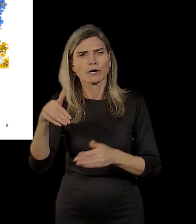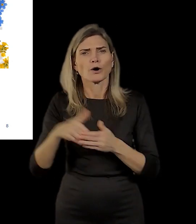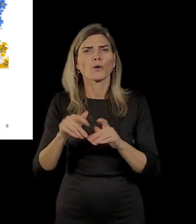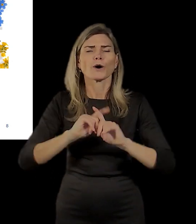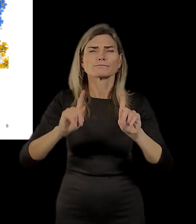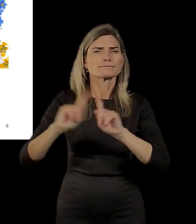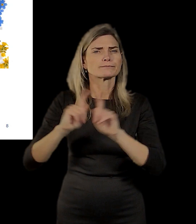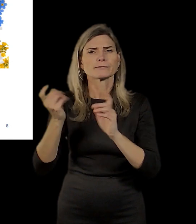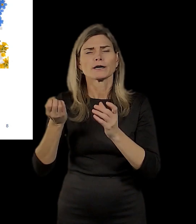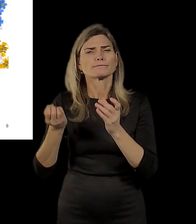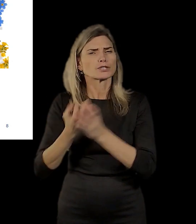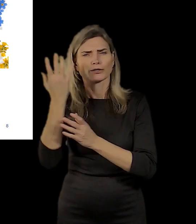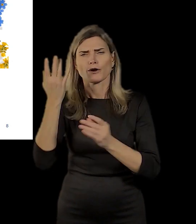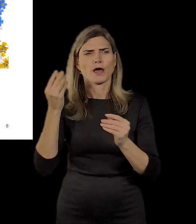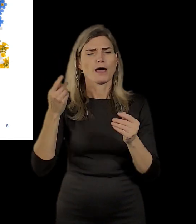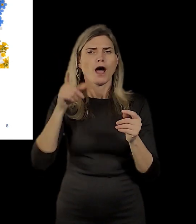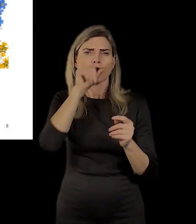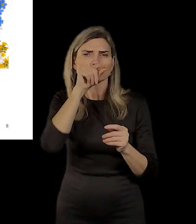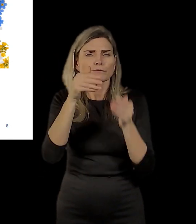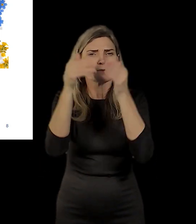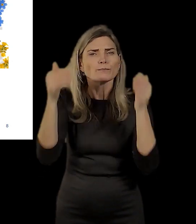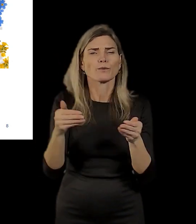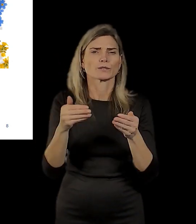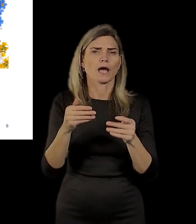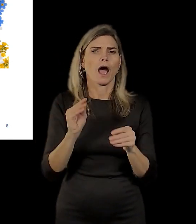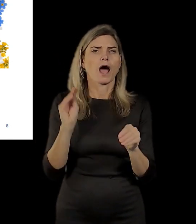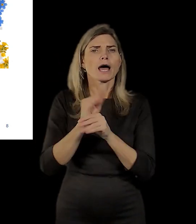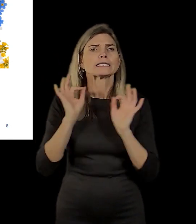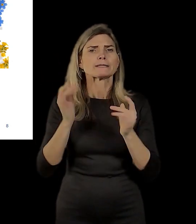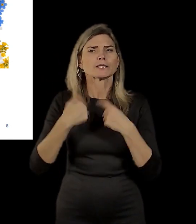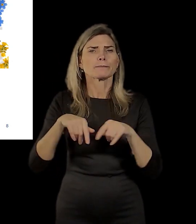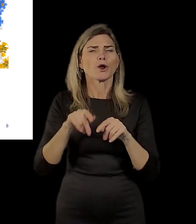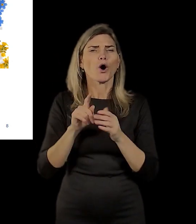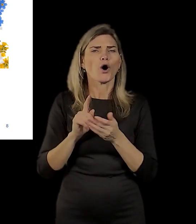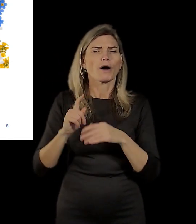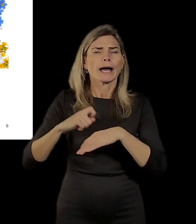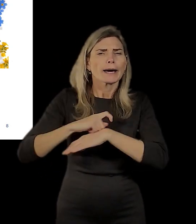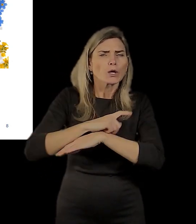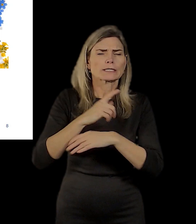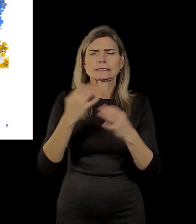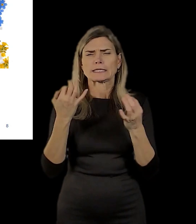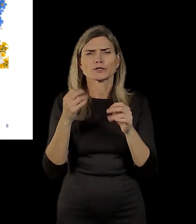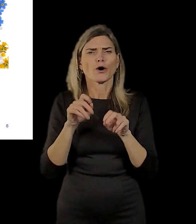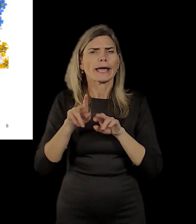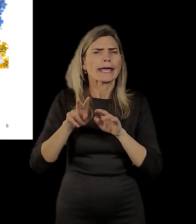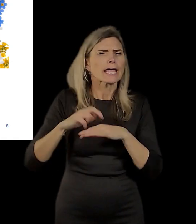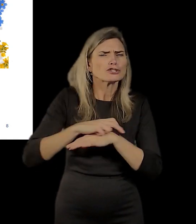And it certainly helps the biotope that is either nearby or was there once.